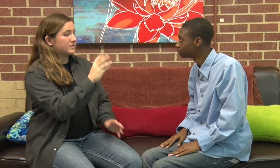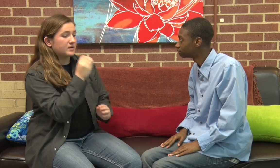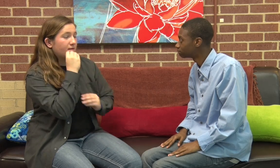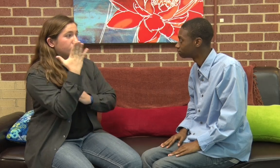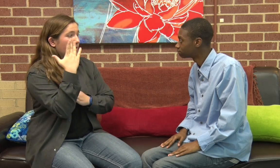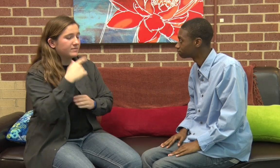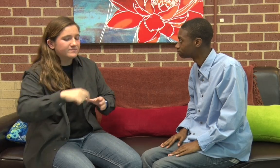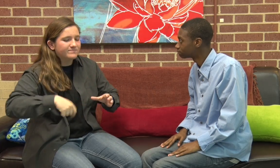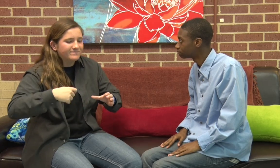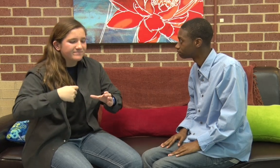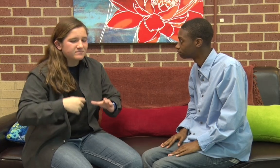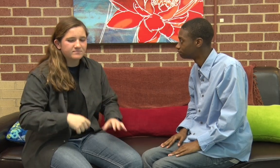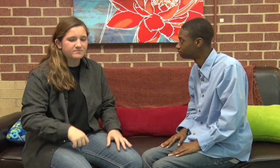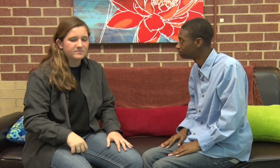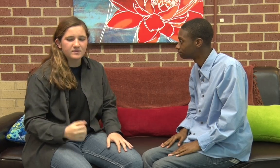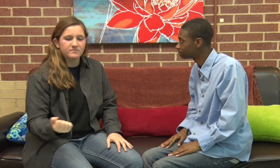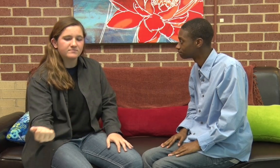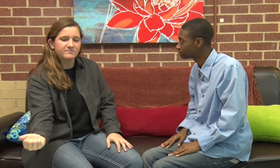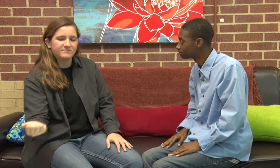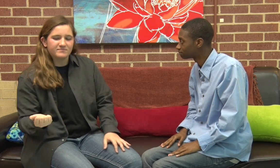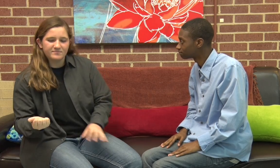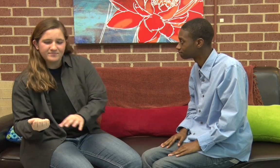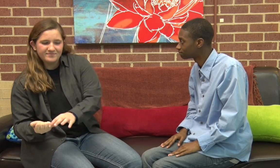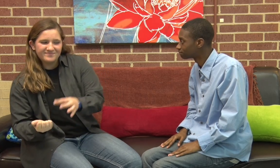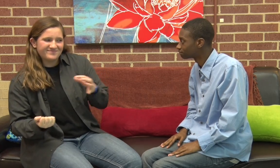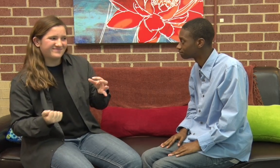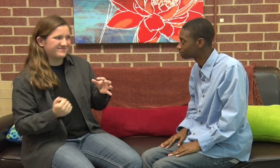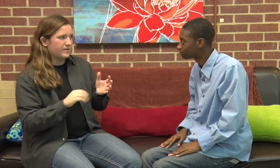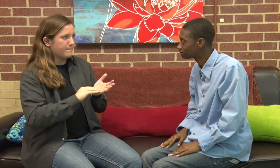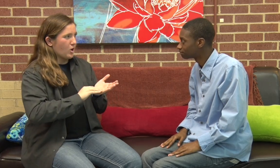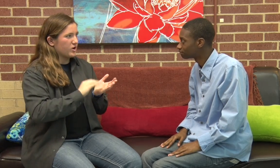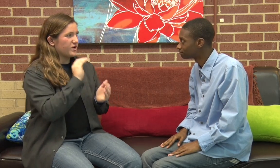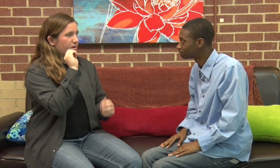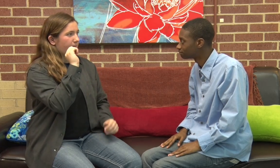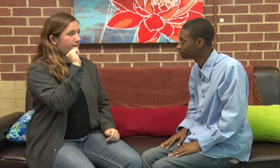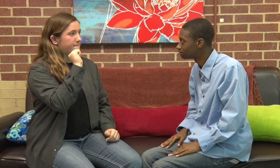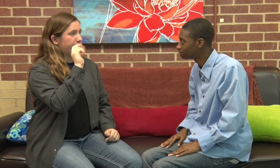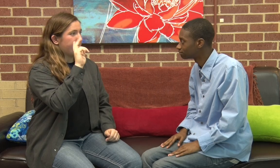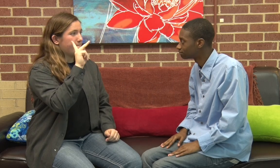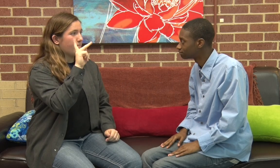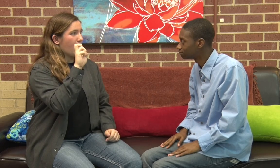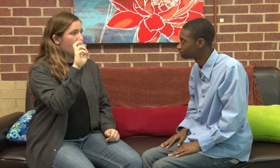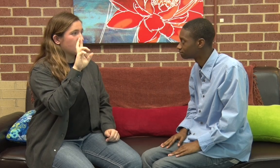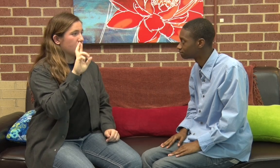Andrew was eating breakfast, and he pulled out a drawer and got out a marker.